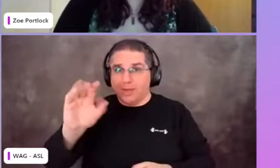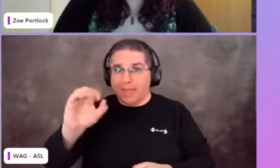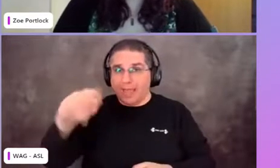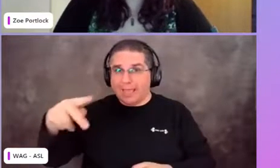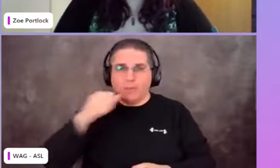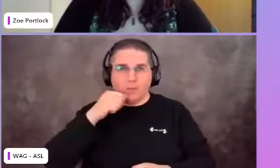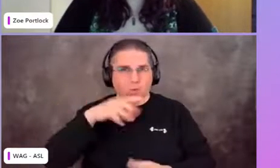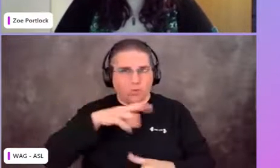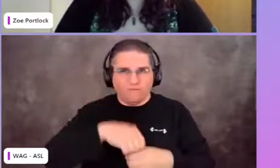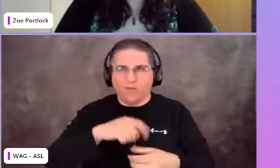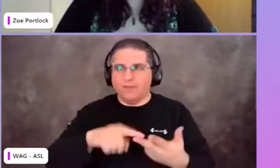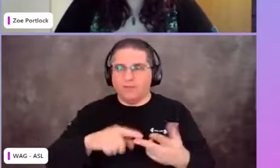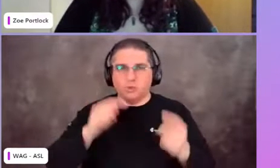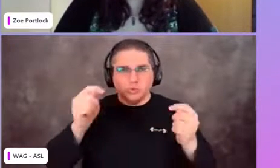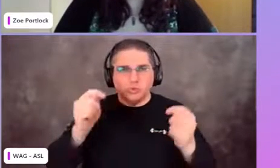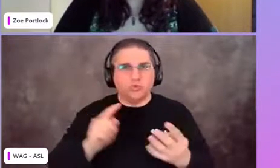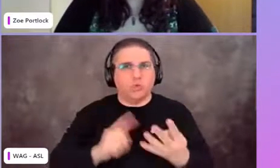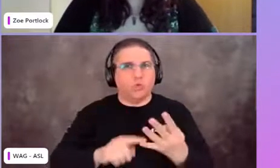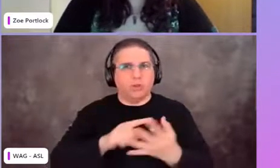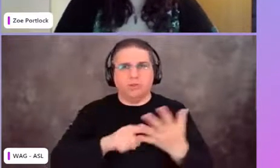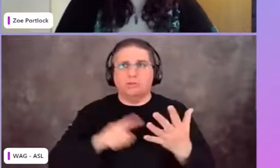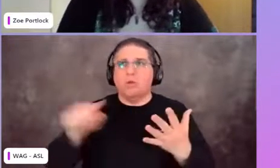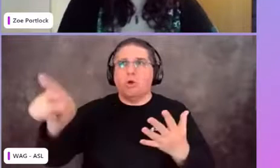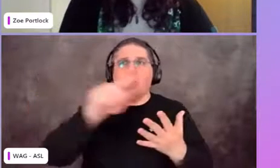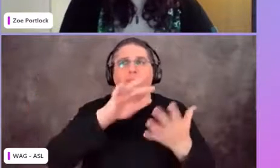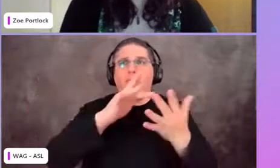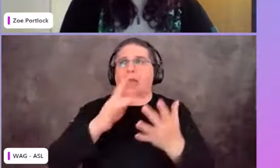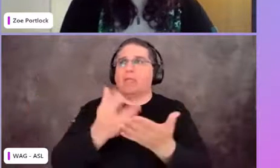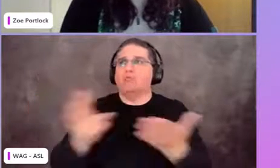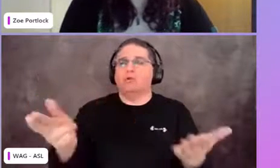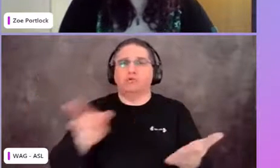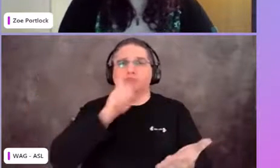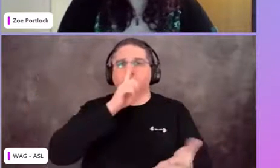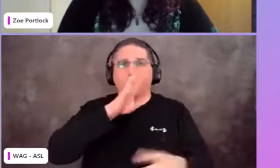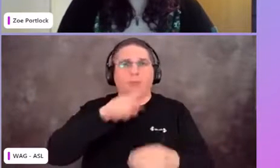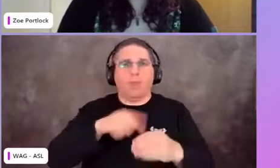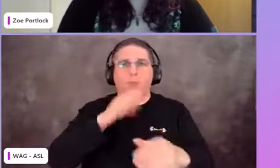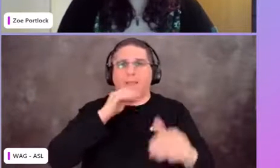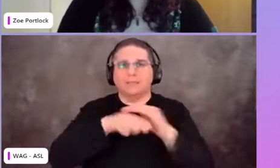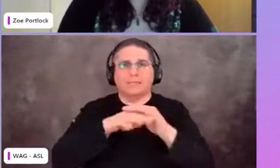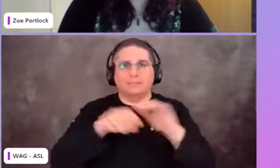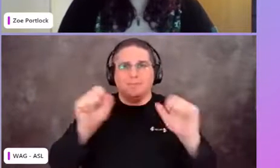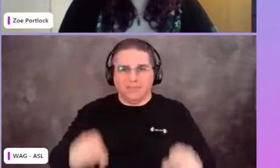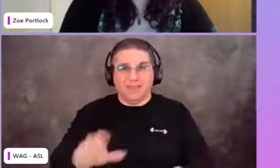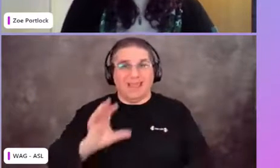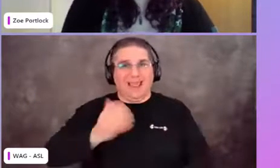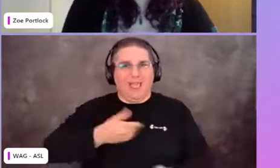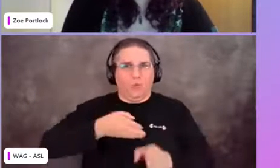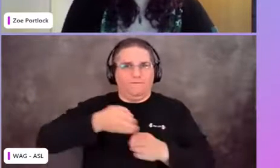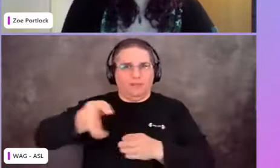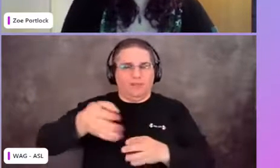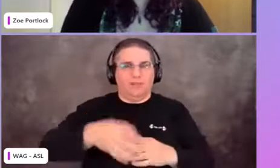prioritizing accessibility, it's not part of our education or boot camp. A lot of the tourism mentioned it